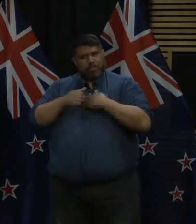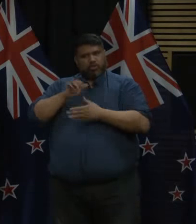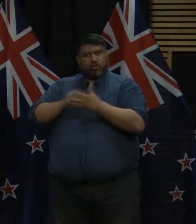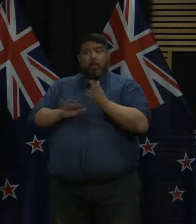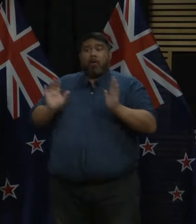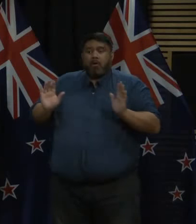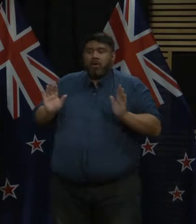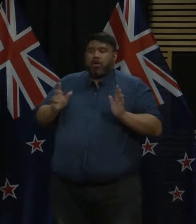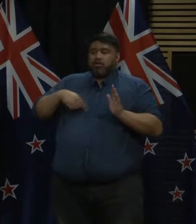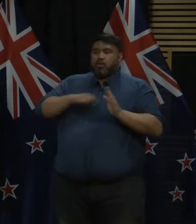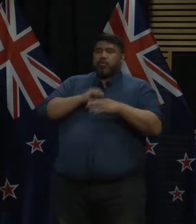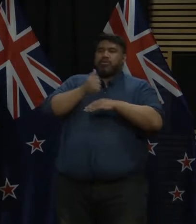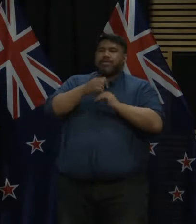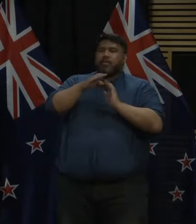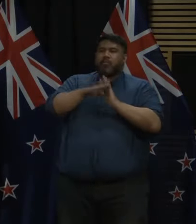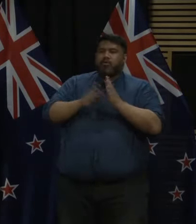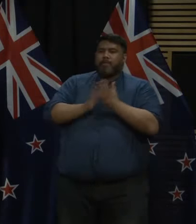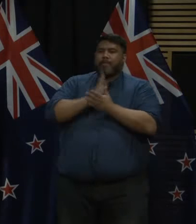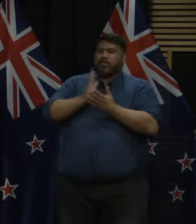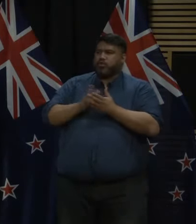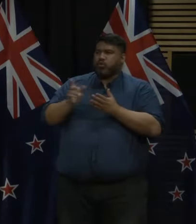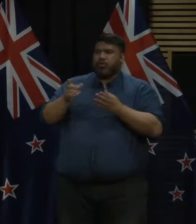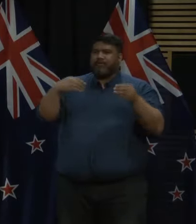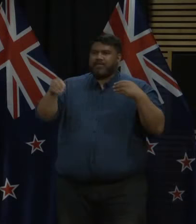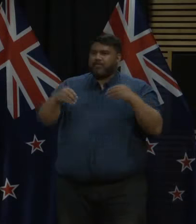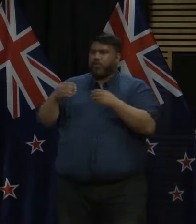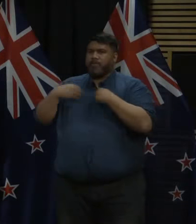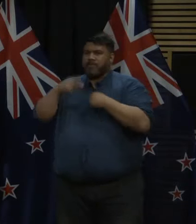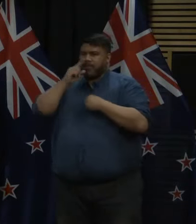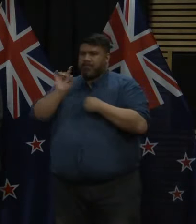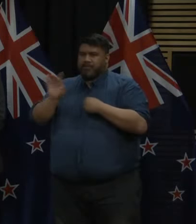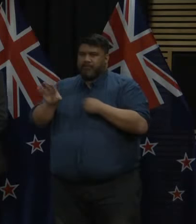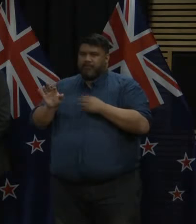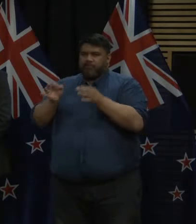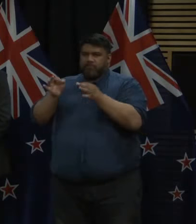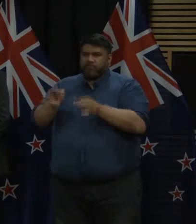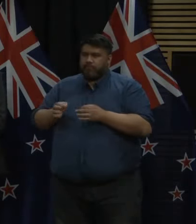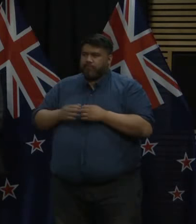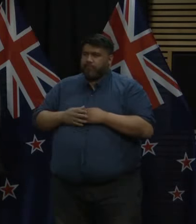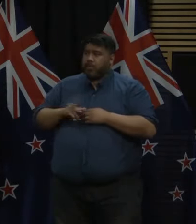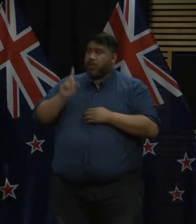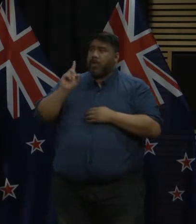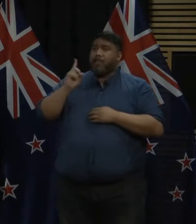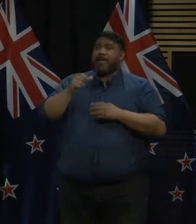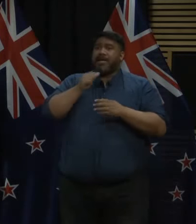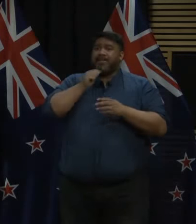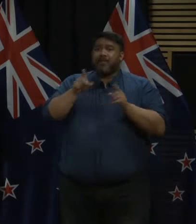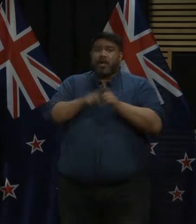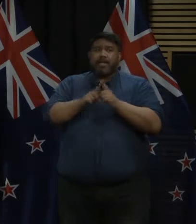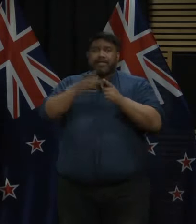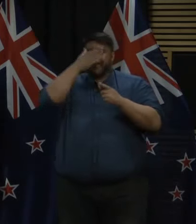sit out of the mandate my wish to use that. We are looking at